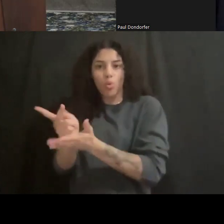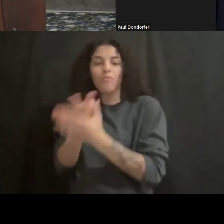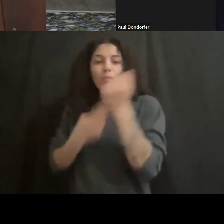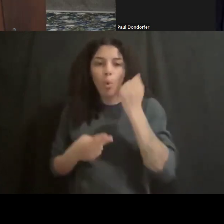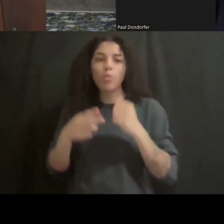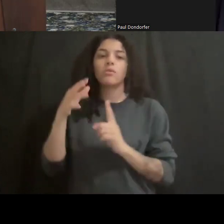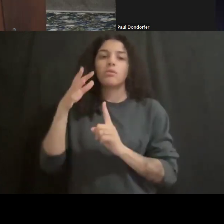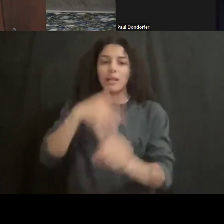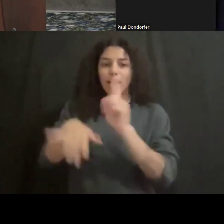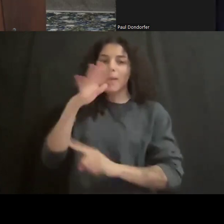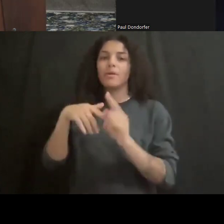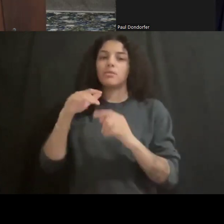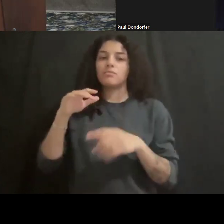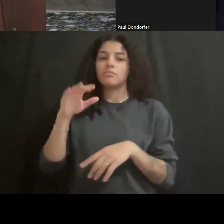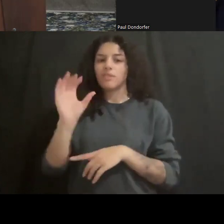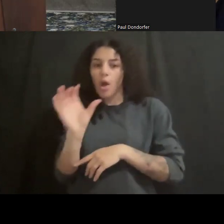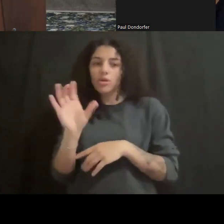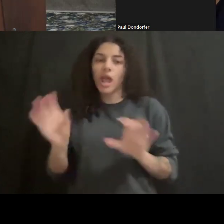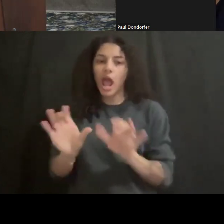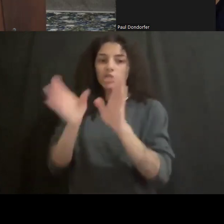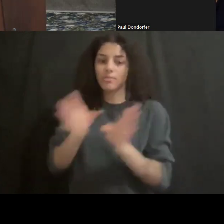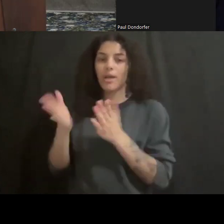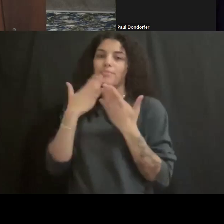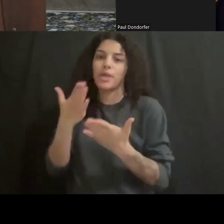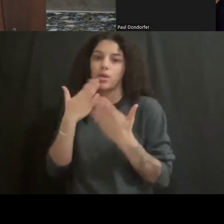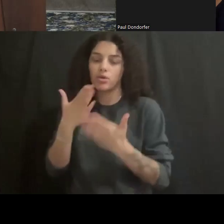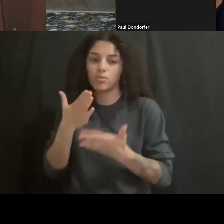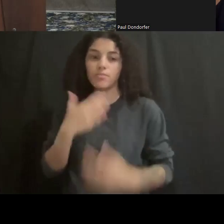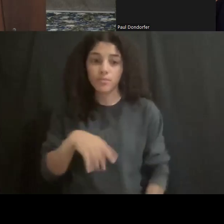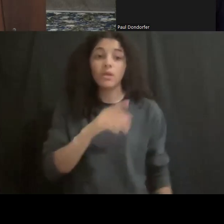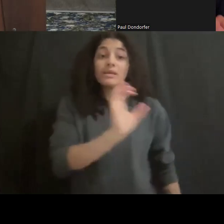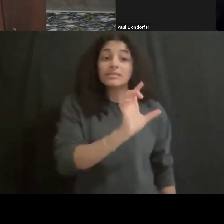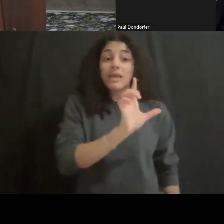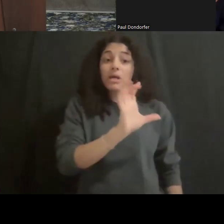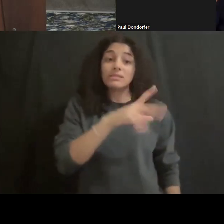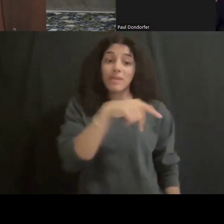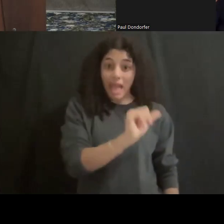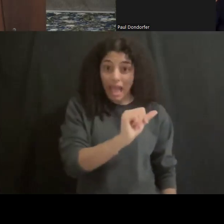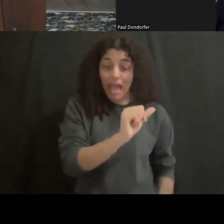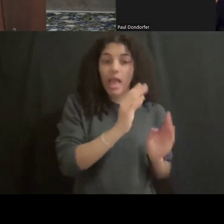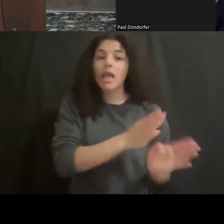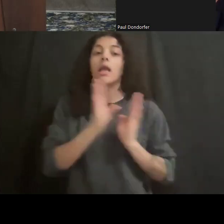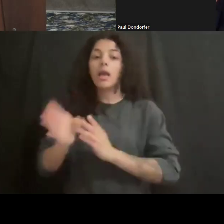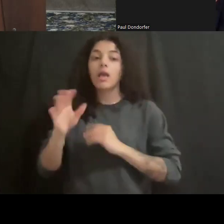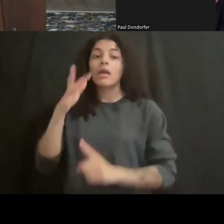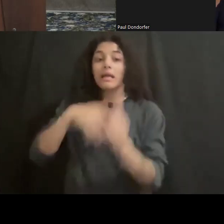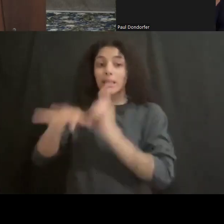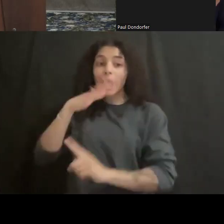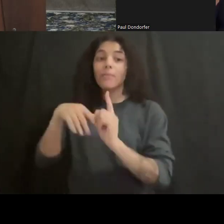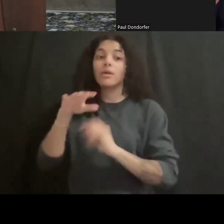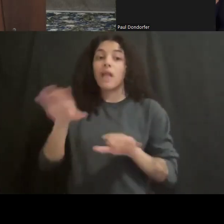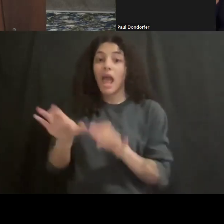for that The CLCPA and county climate action plan are aligned in reducing greenhouse gas emissions